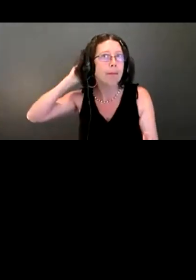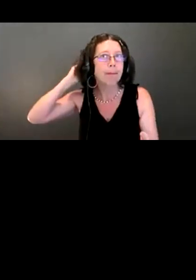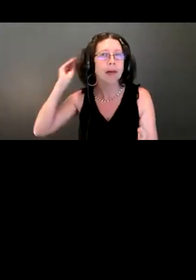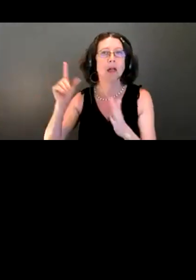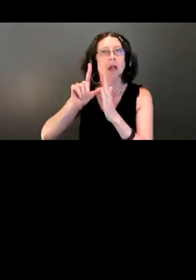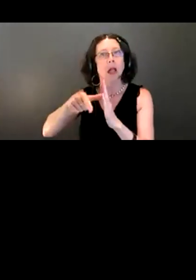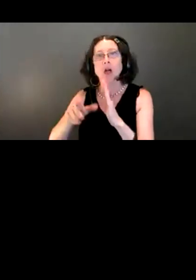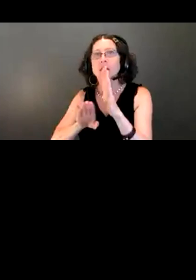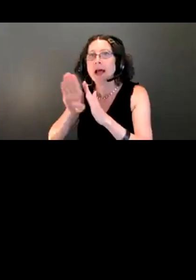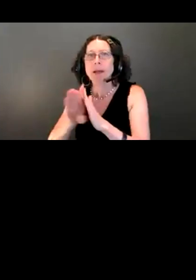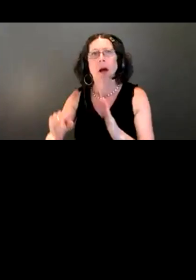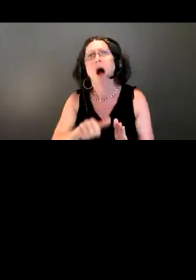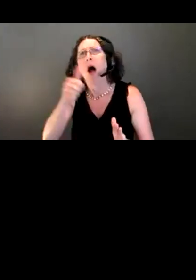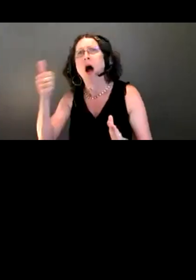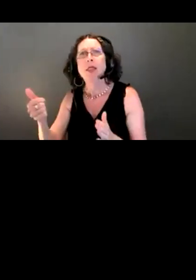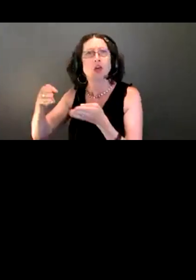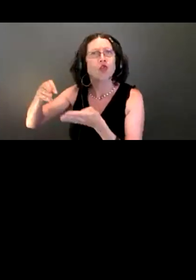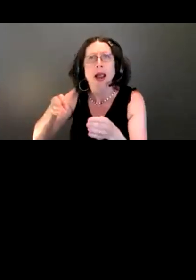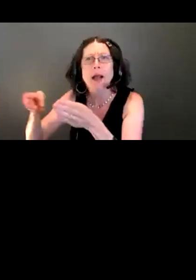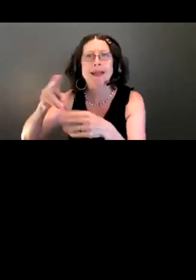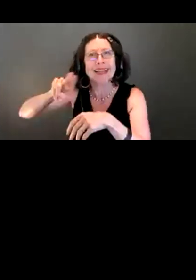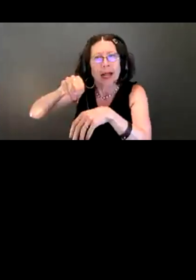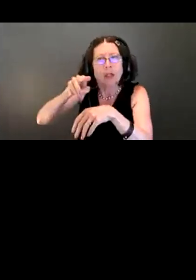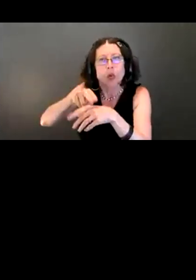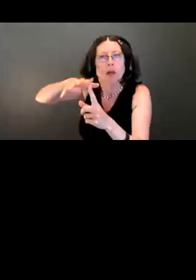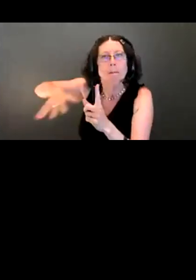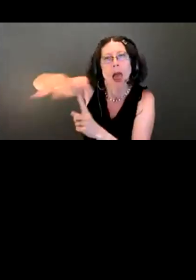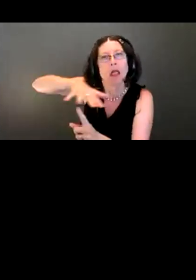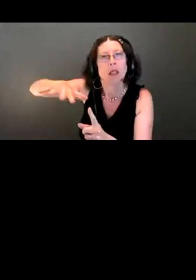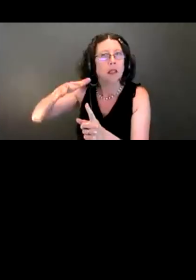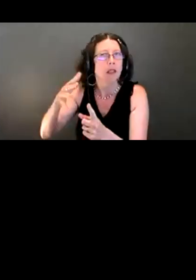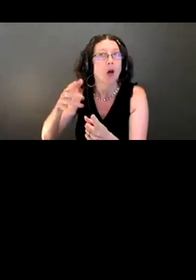trails, natural spaces, those sorts of things. If you tell us something is important to you and you don't